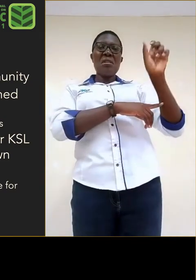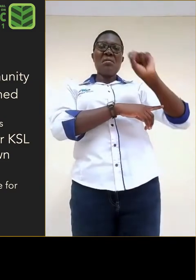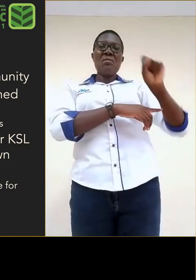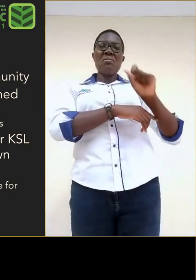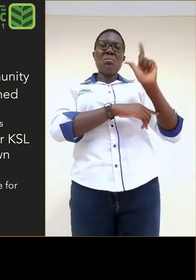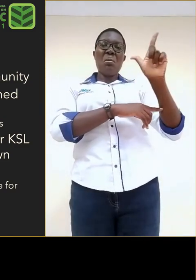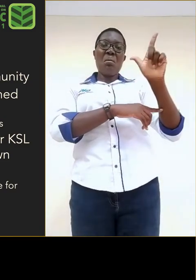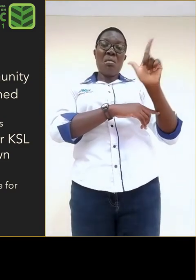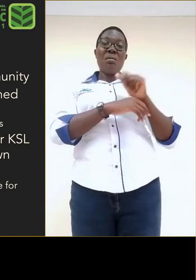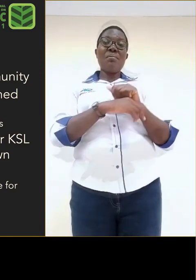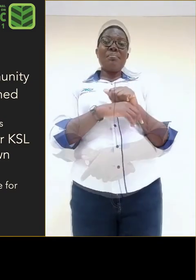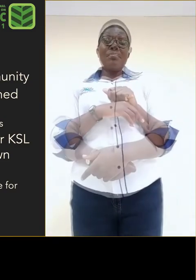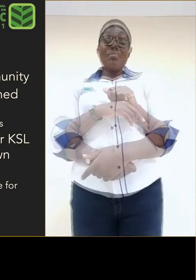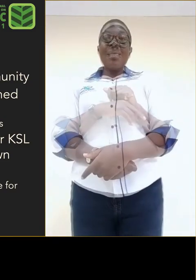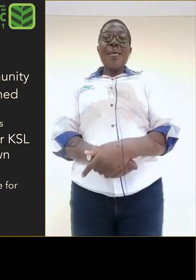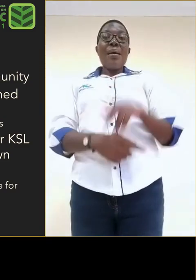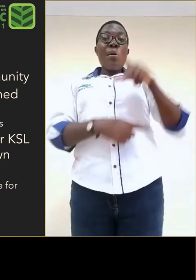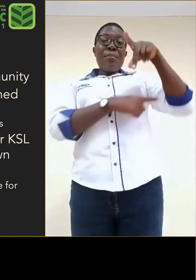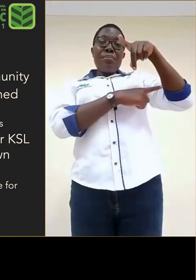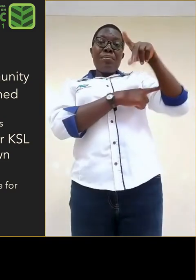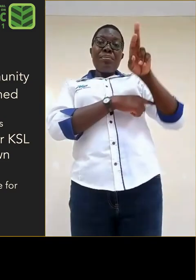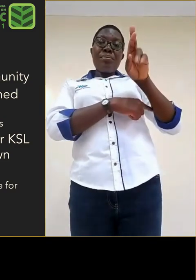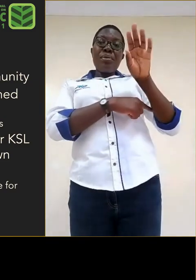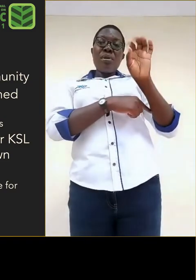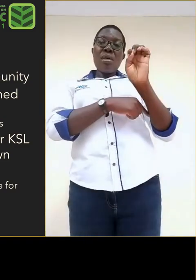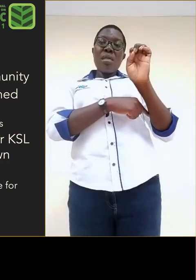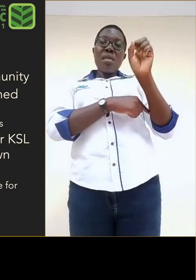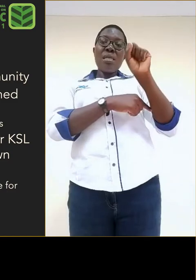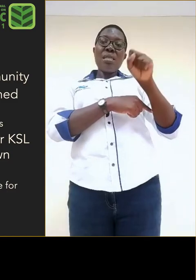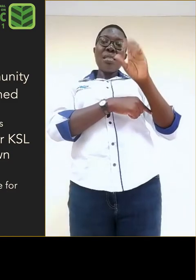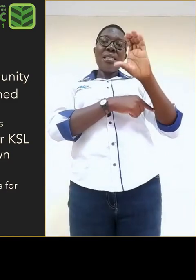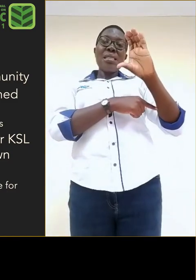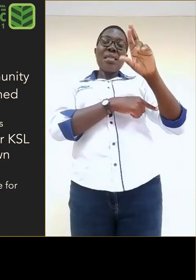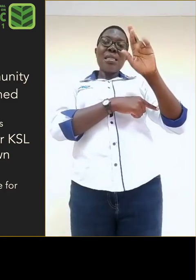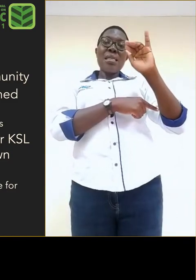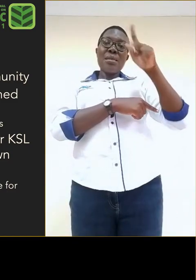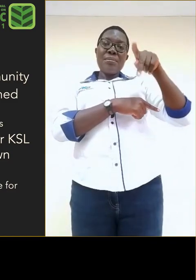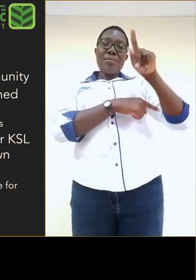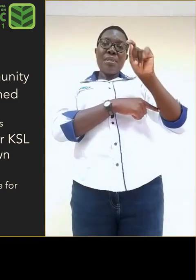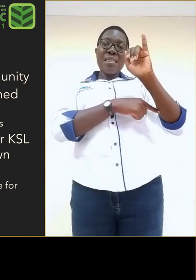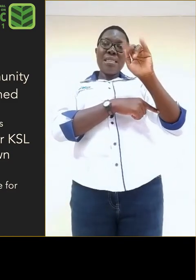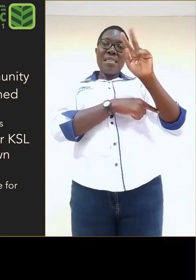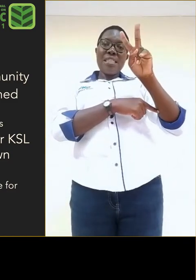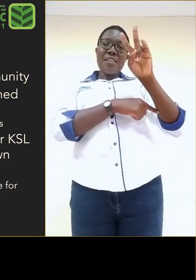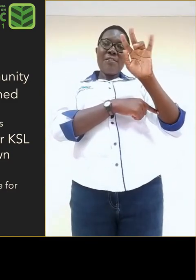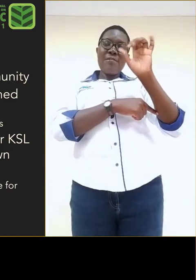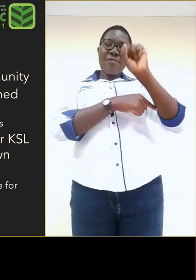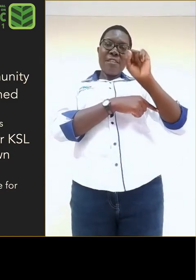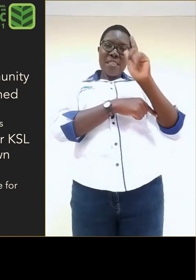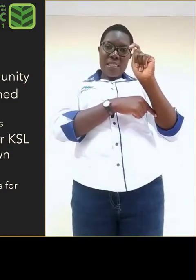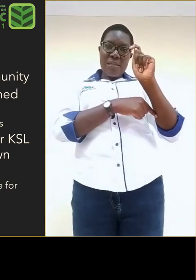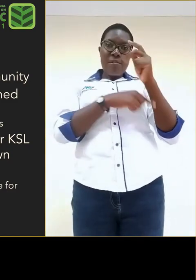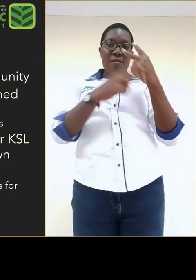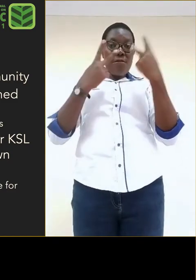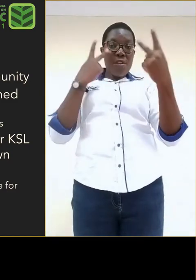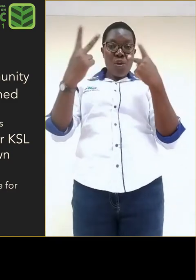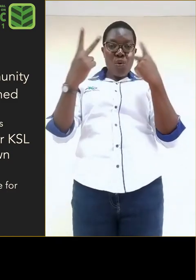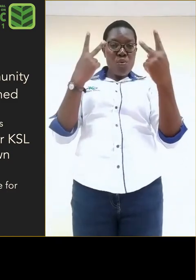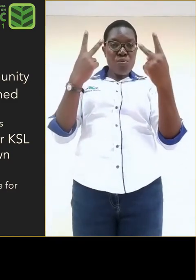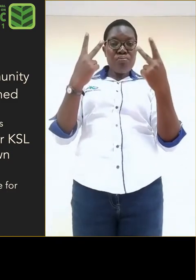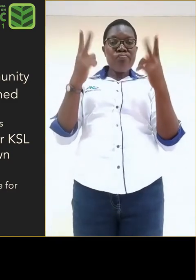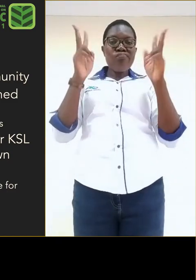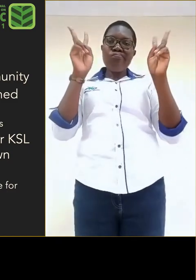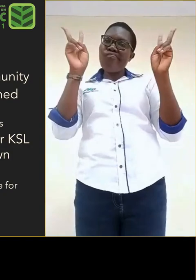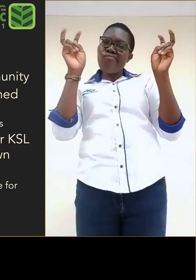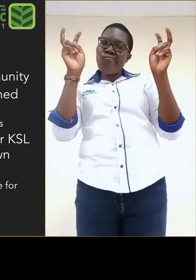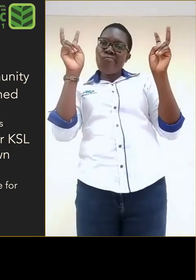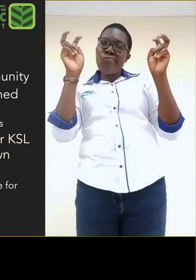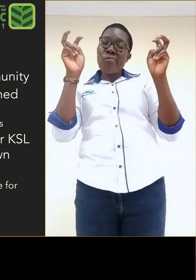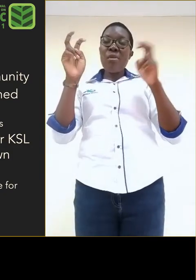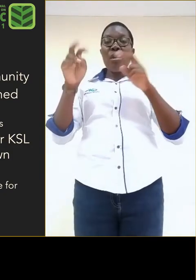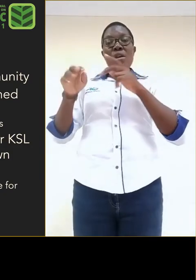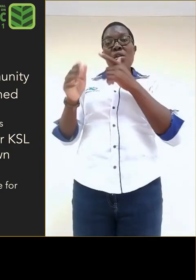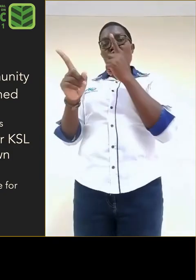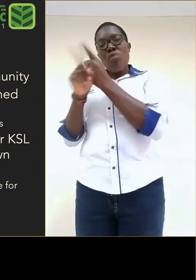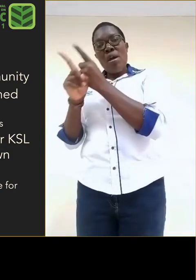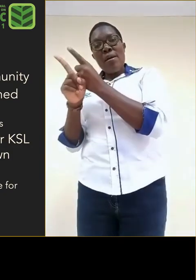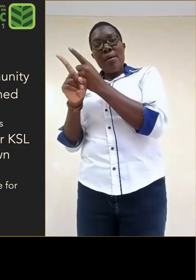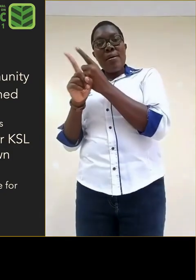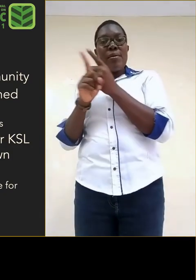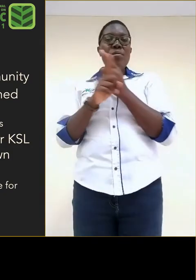Instead, prescriptivist views dominate; that is, that there are right and wrong ways to sign...